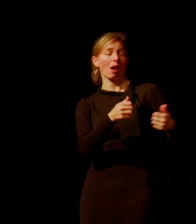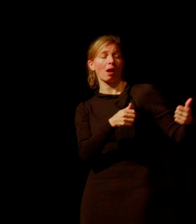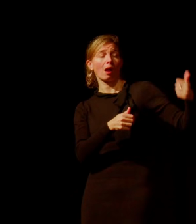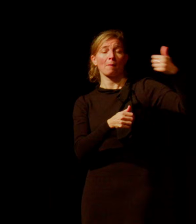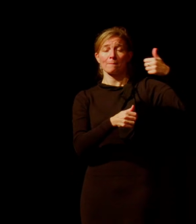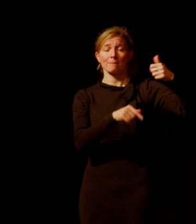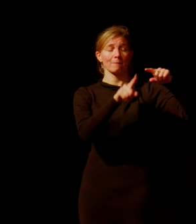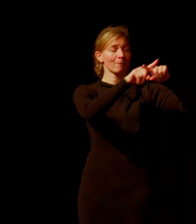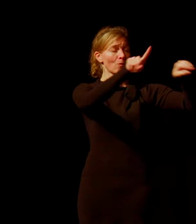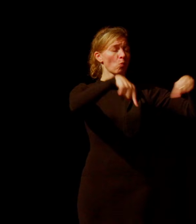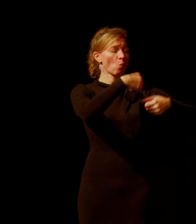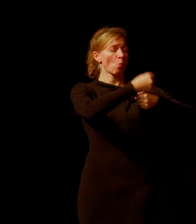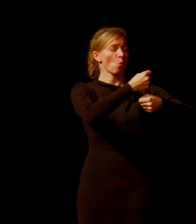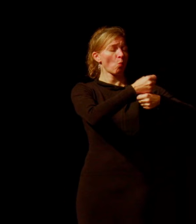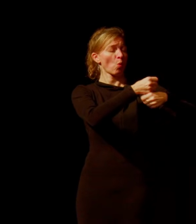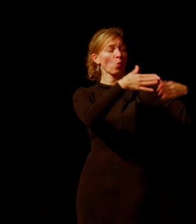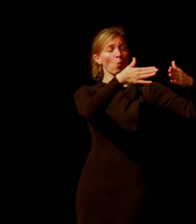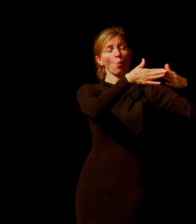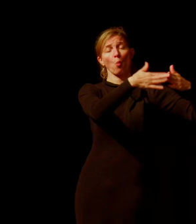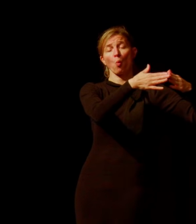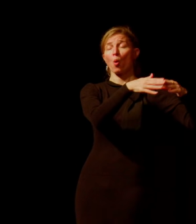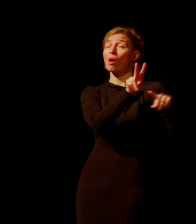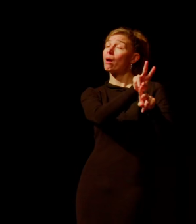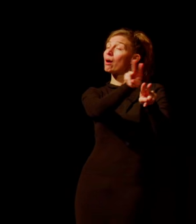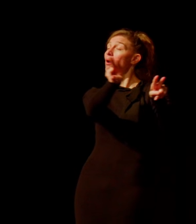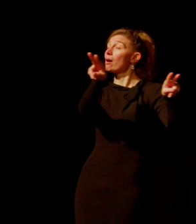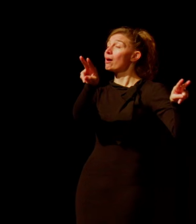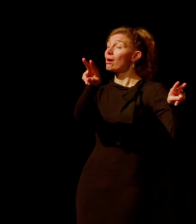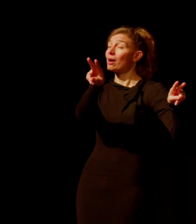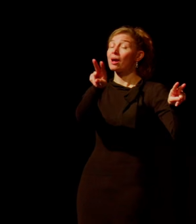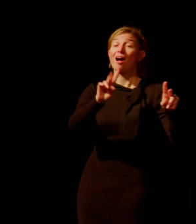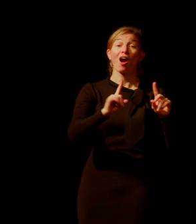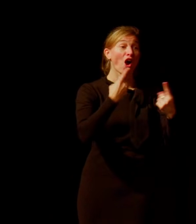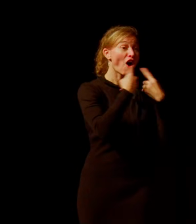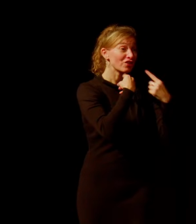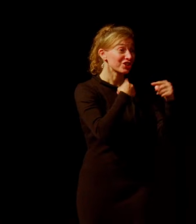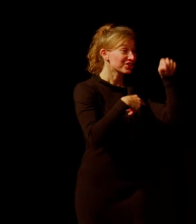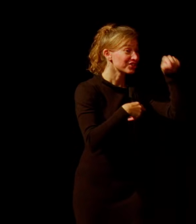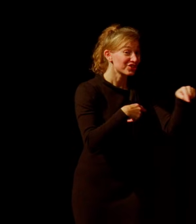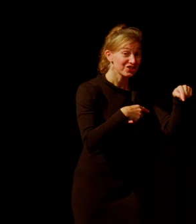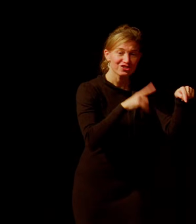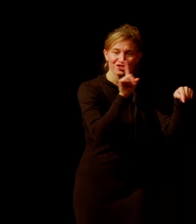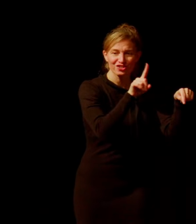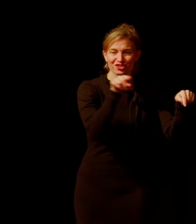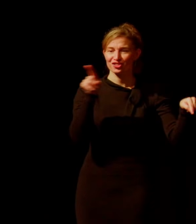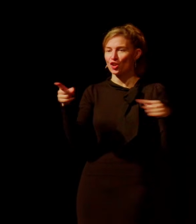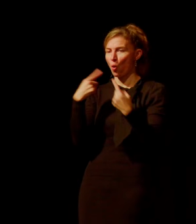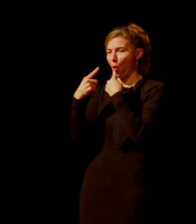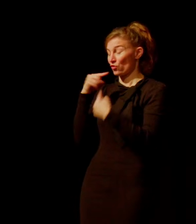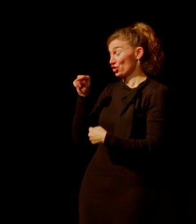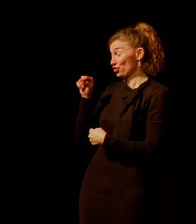it starts with a conversation in the bedroom. So let me share a personal story.